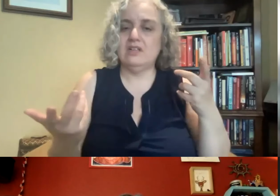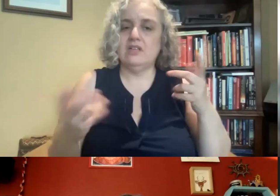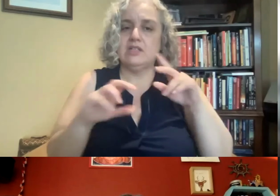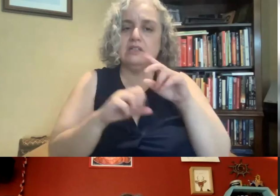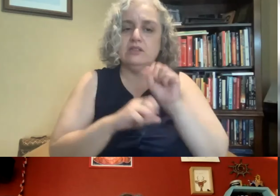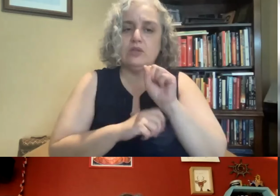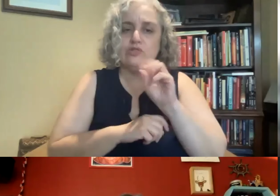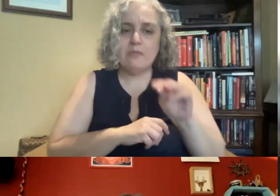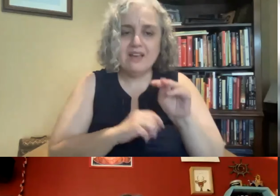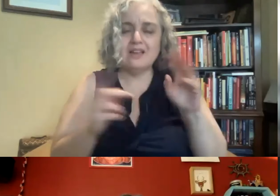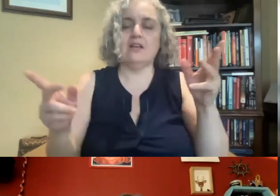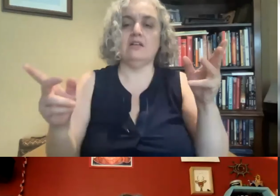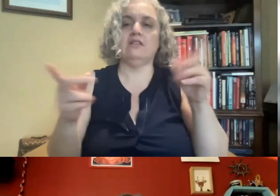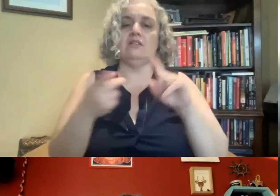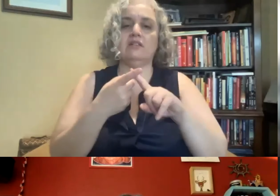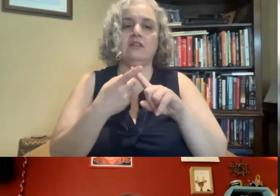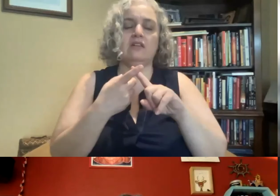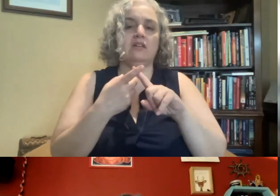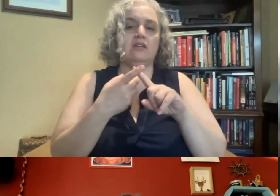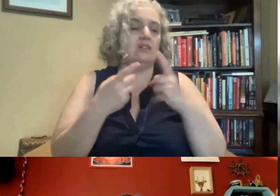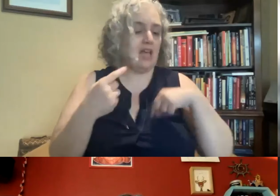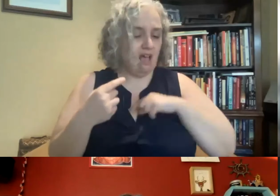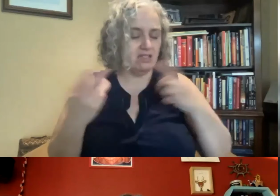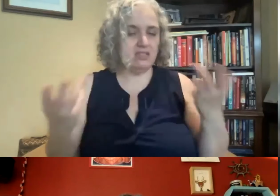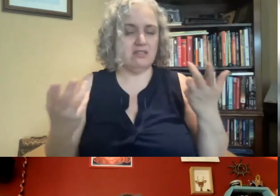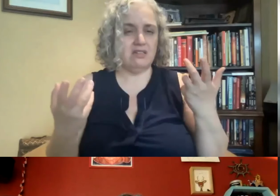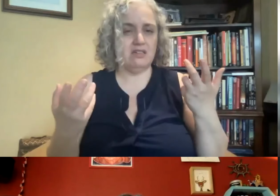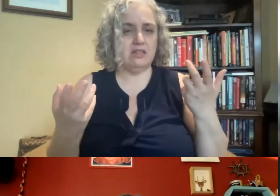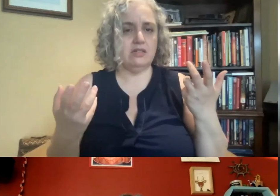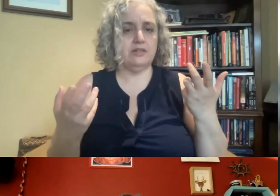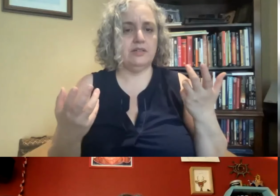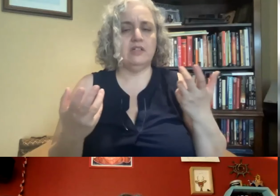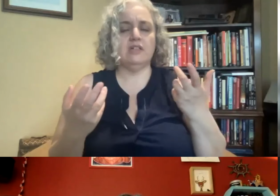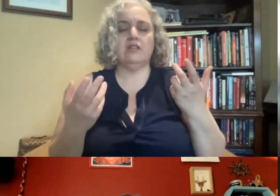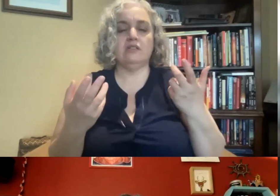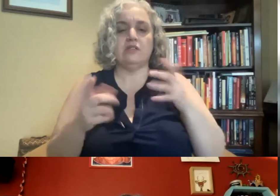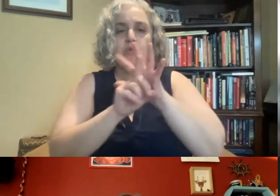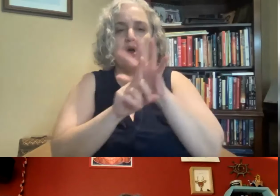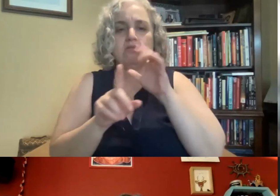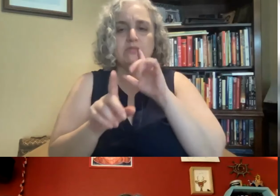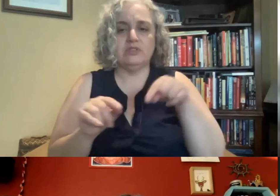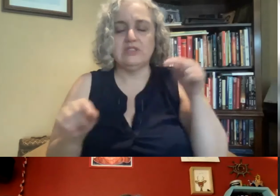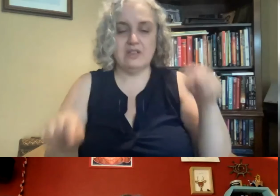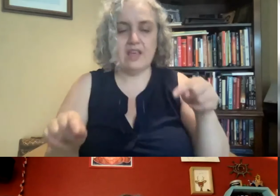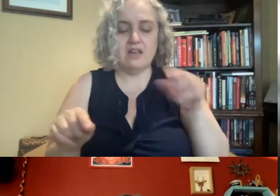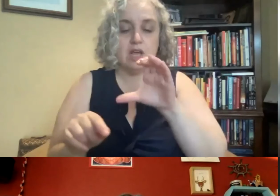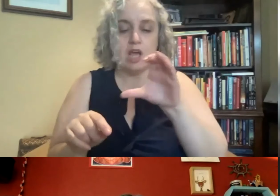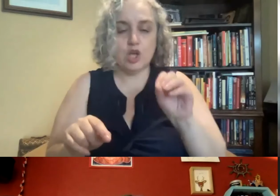people like us, the popularity echo chambers that we've developed in all of our discourse,